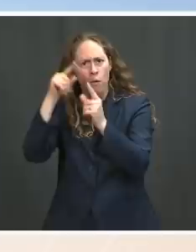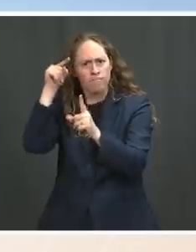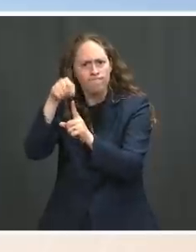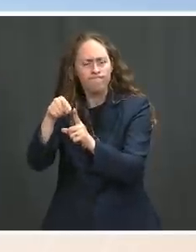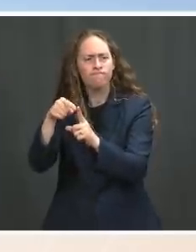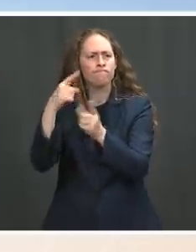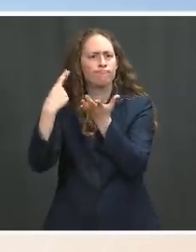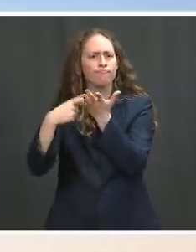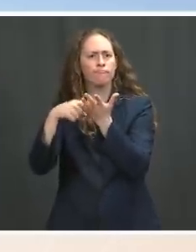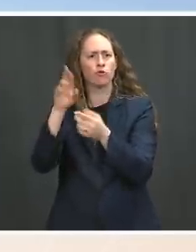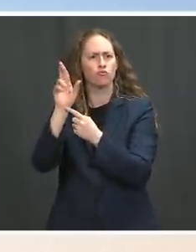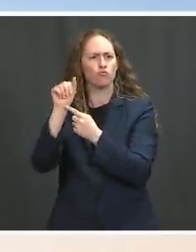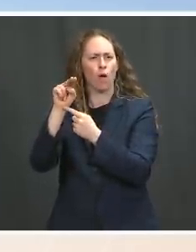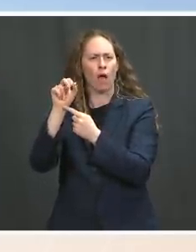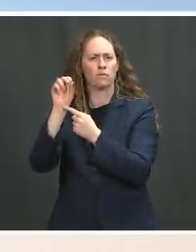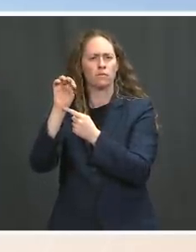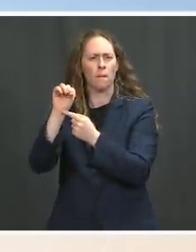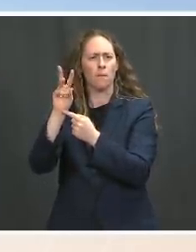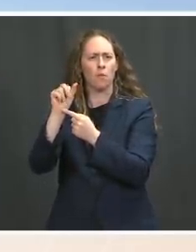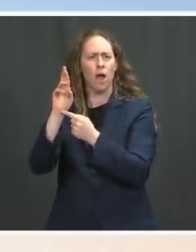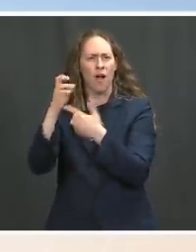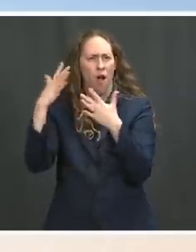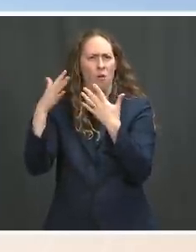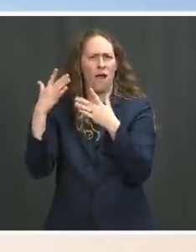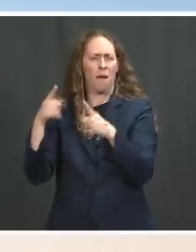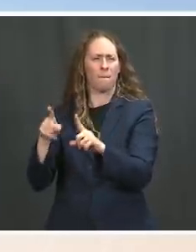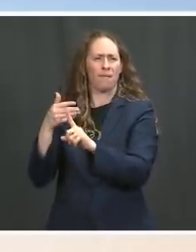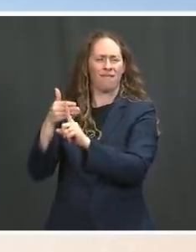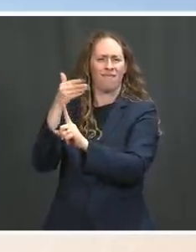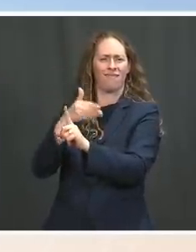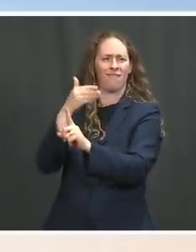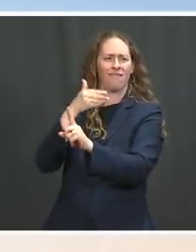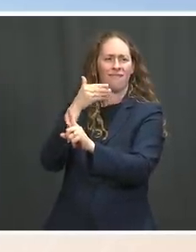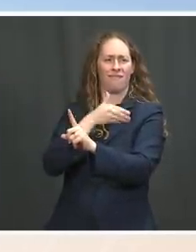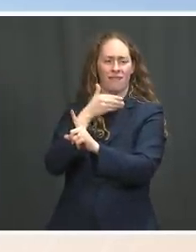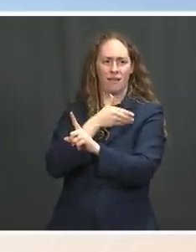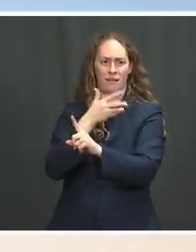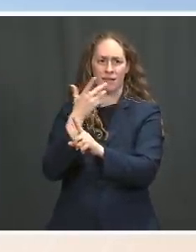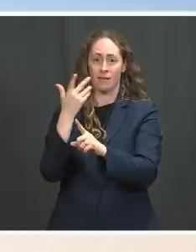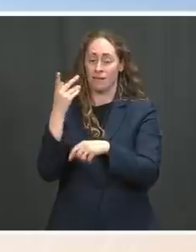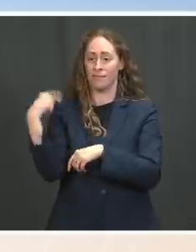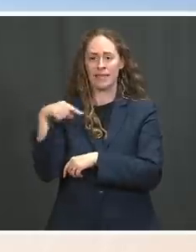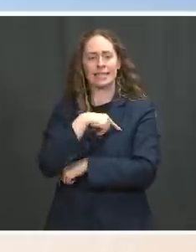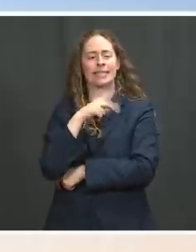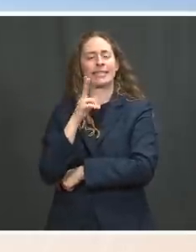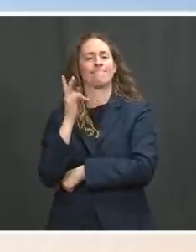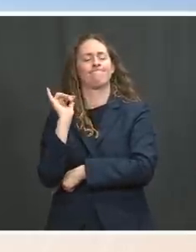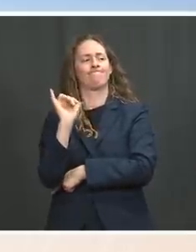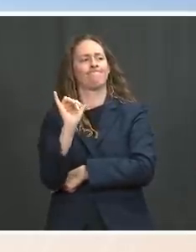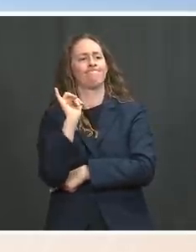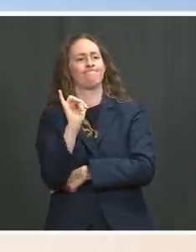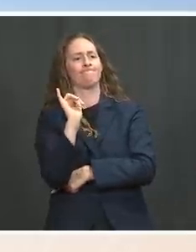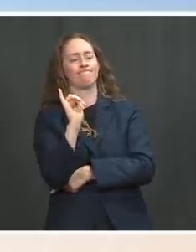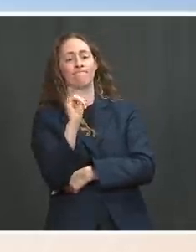and it's certainly a reminder to this company and others to continue to harden their cybersecurity. But we'll let them speak to their other preparations.